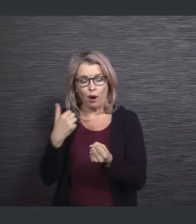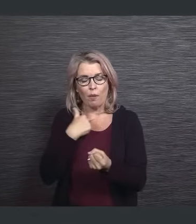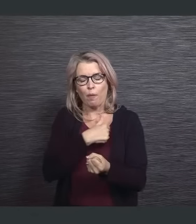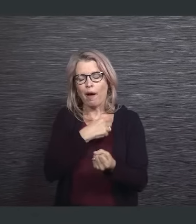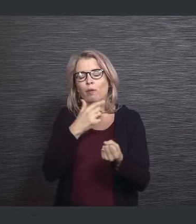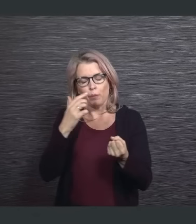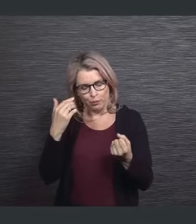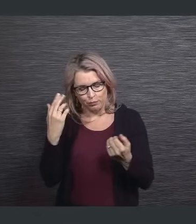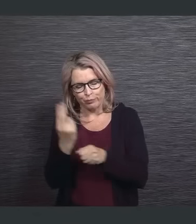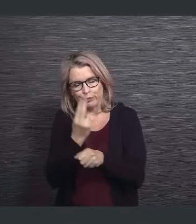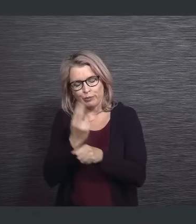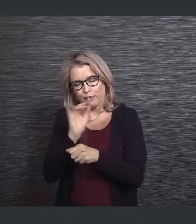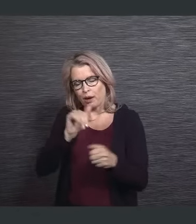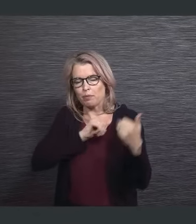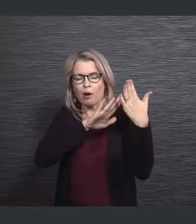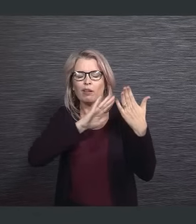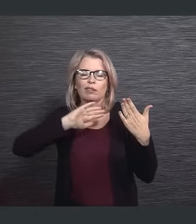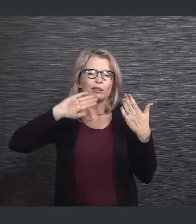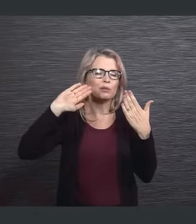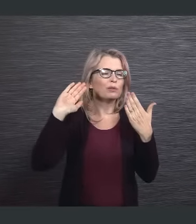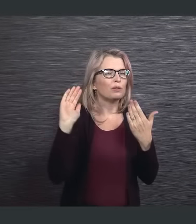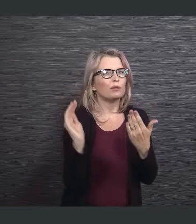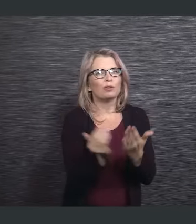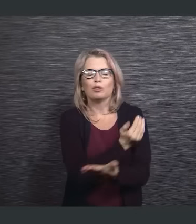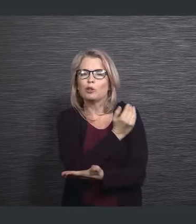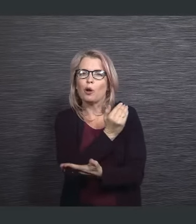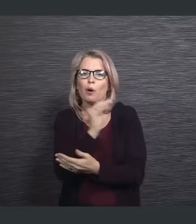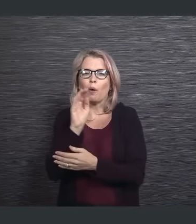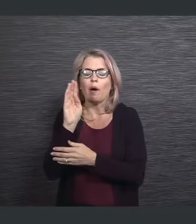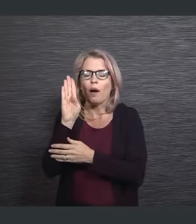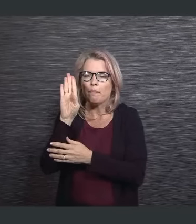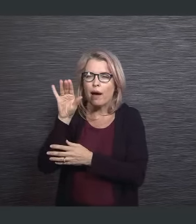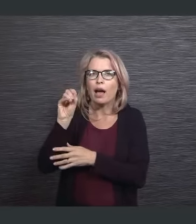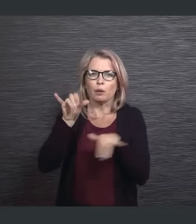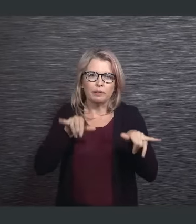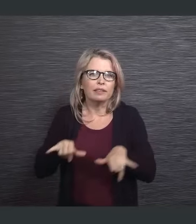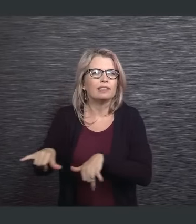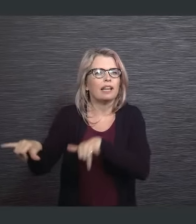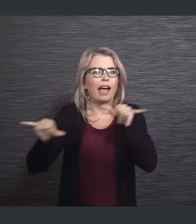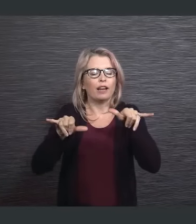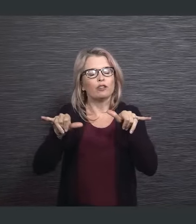that aims to set new value standards for mobility.